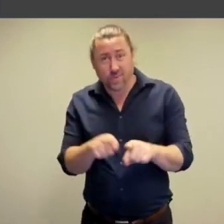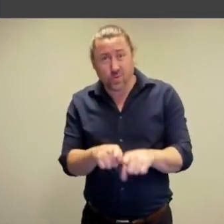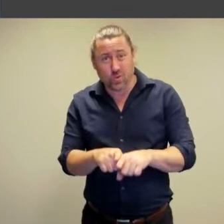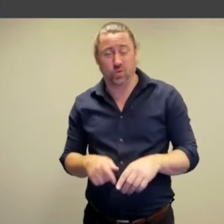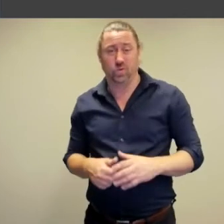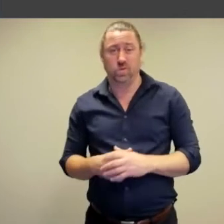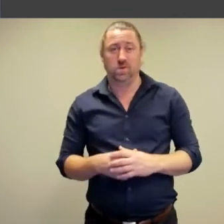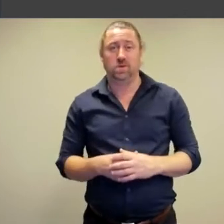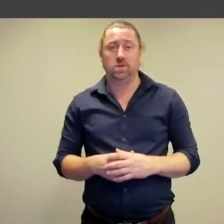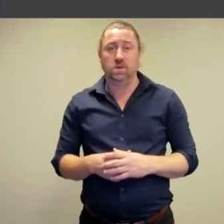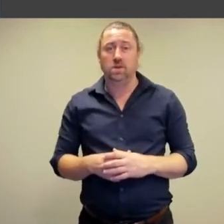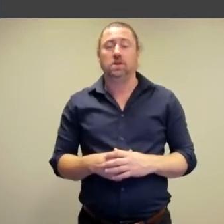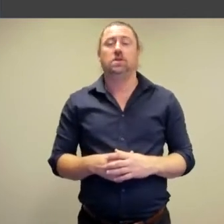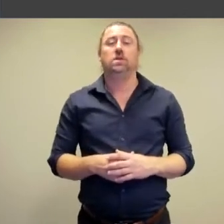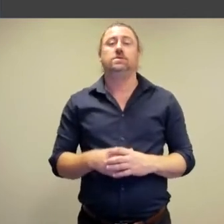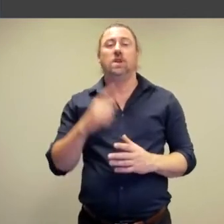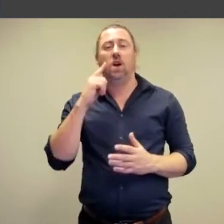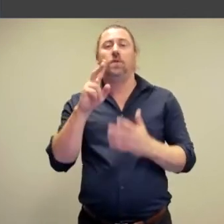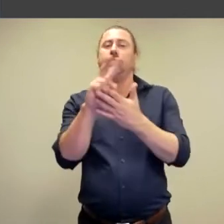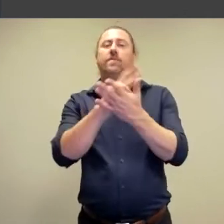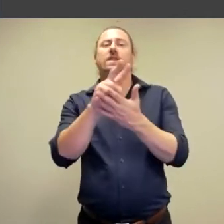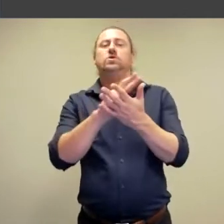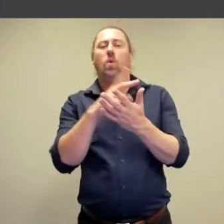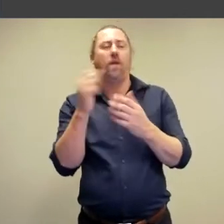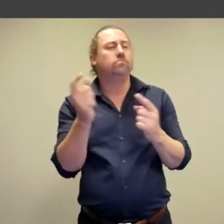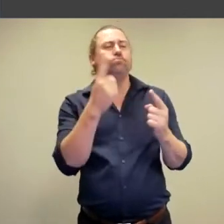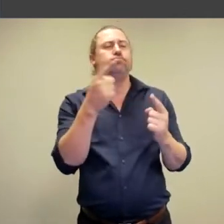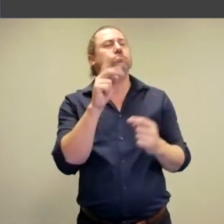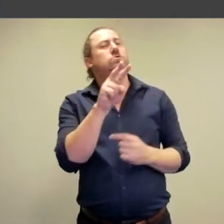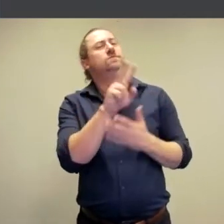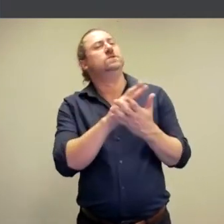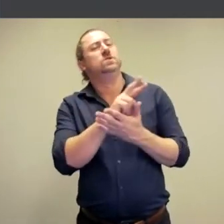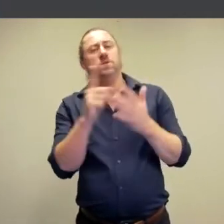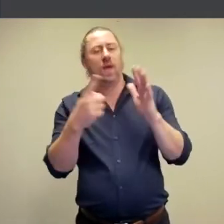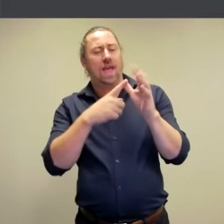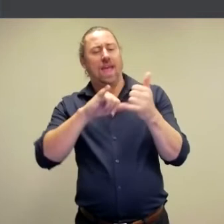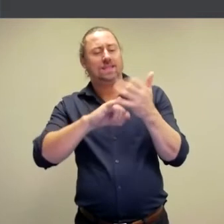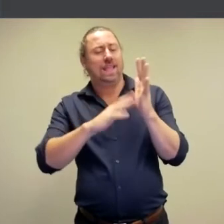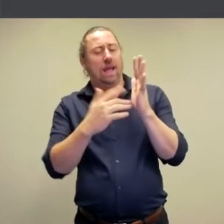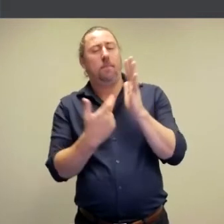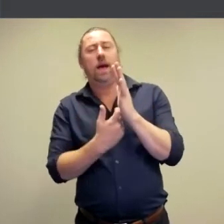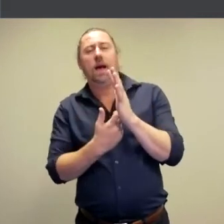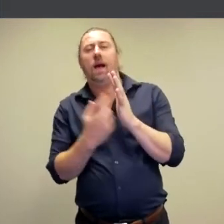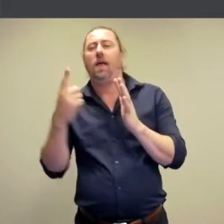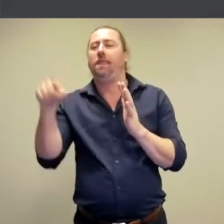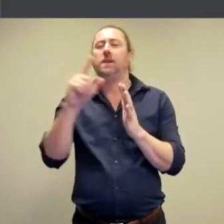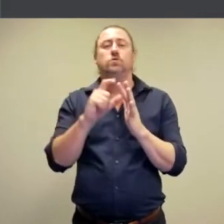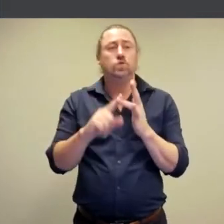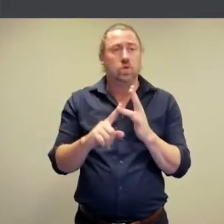in one kind of stream of videos, ASMR